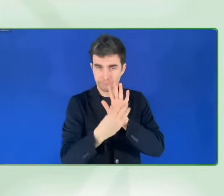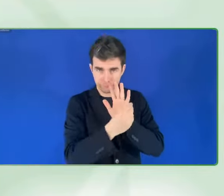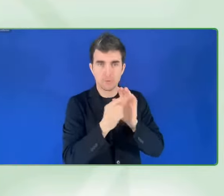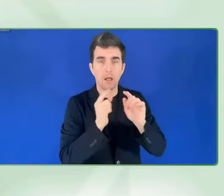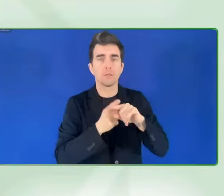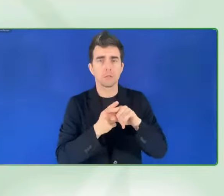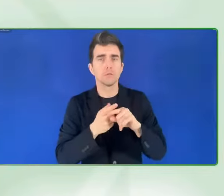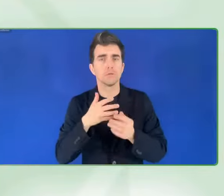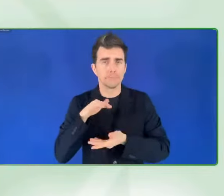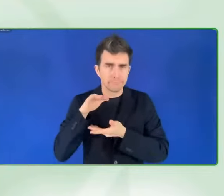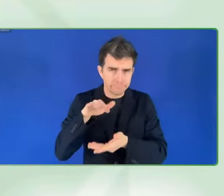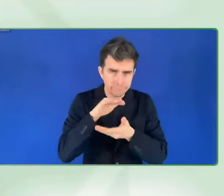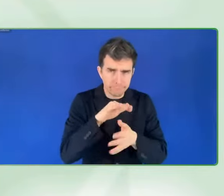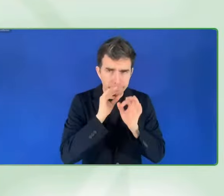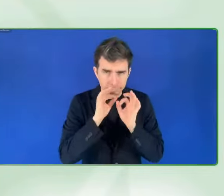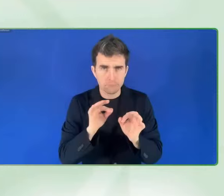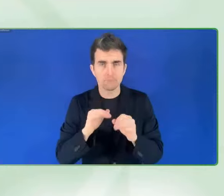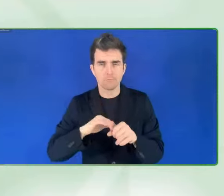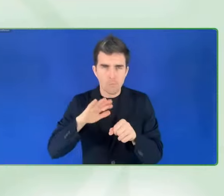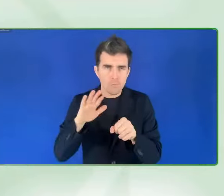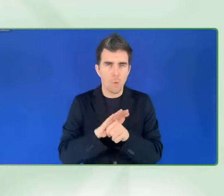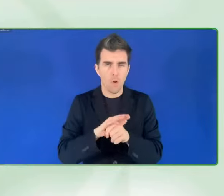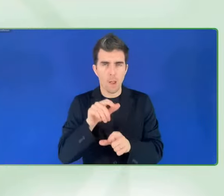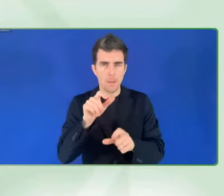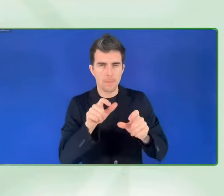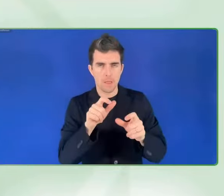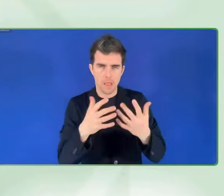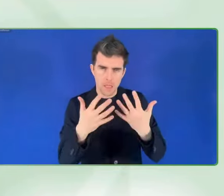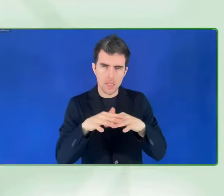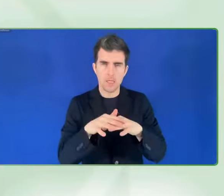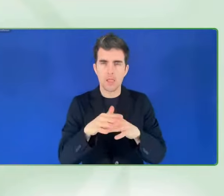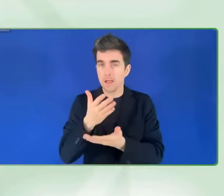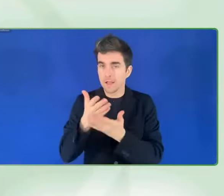So thank you so much for your attention and please ask us about our projects. And thank you to the other participants. These projects are amazing for thank you.